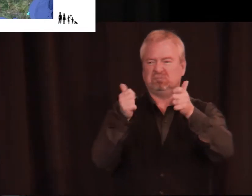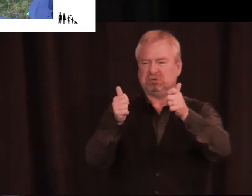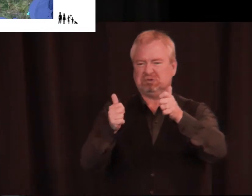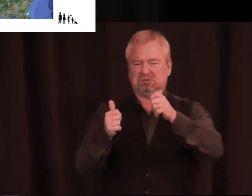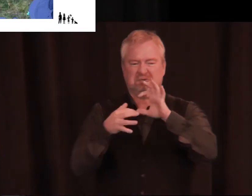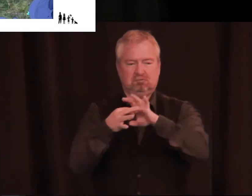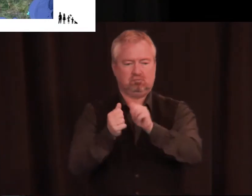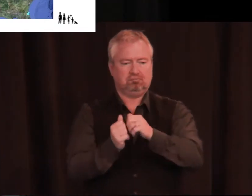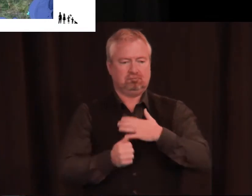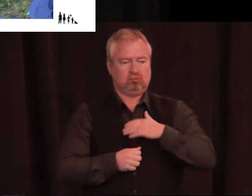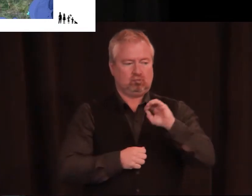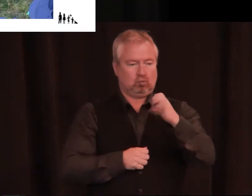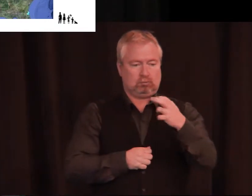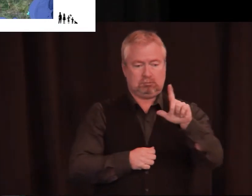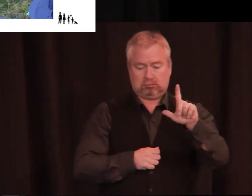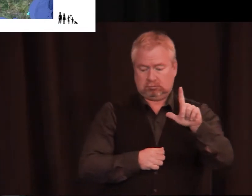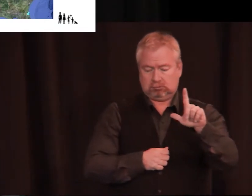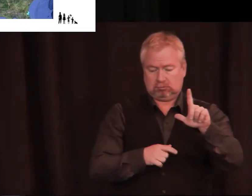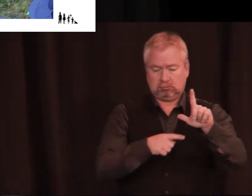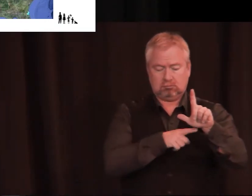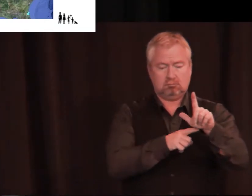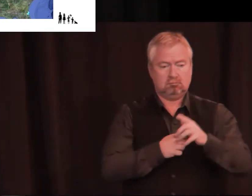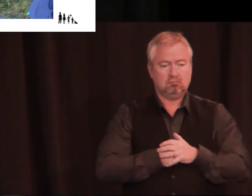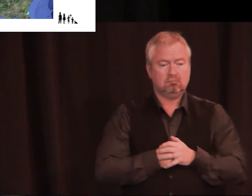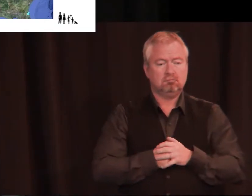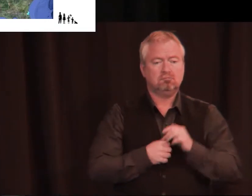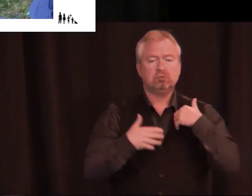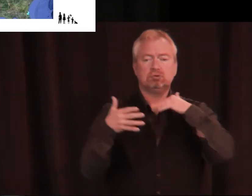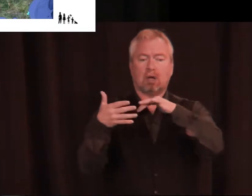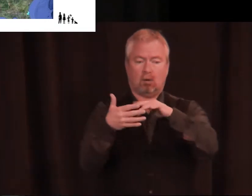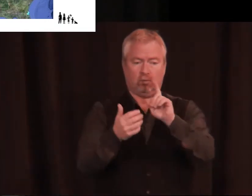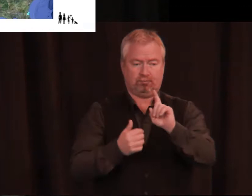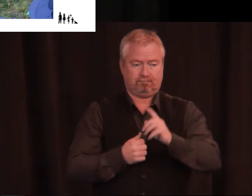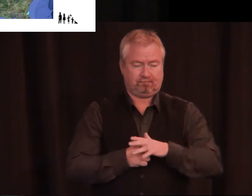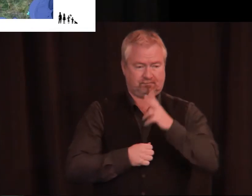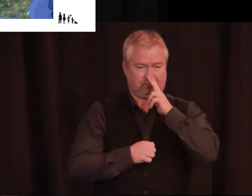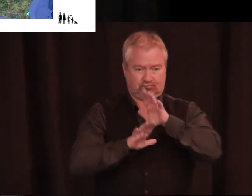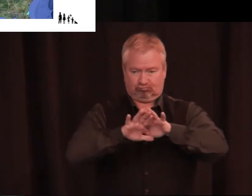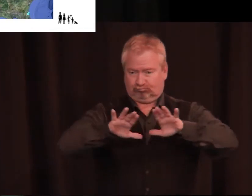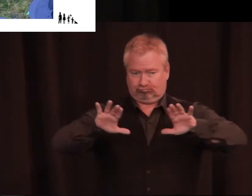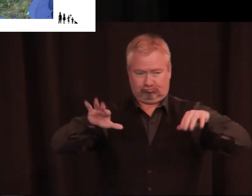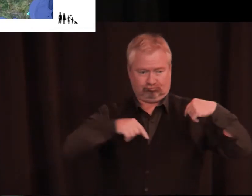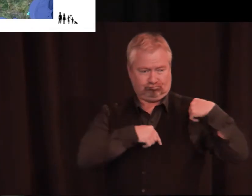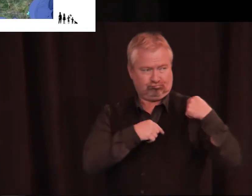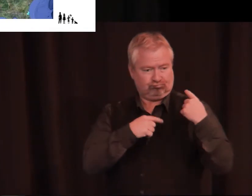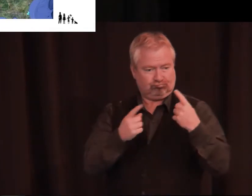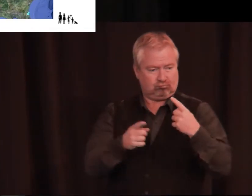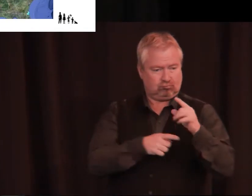this is a multicenter, longitudinal study, it's been going on since 2008.